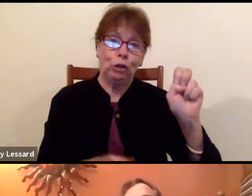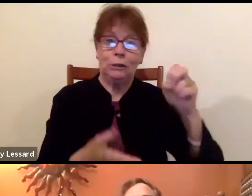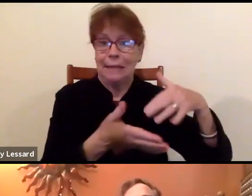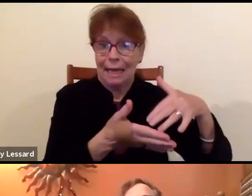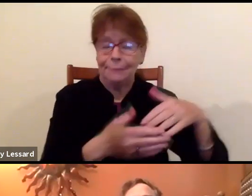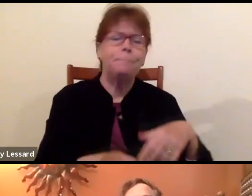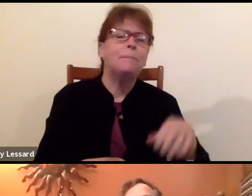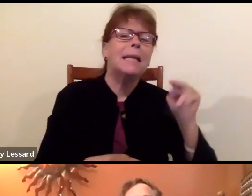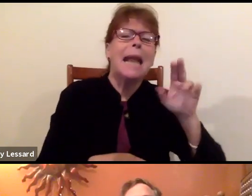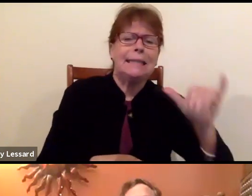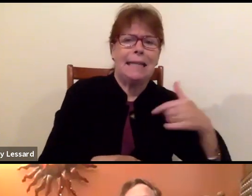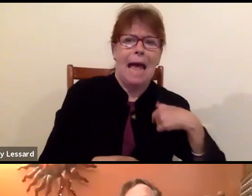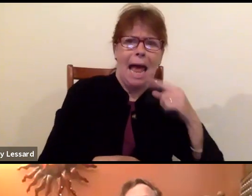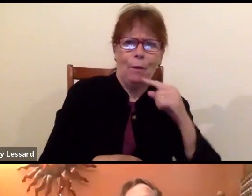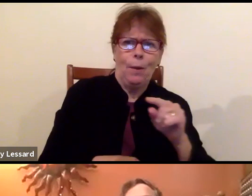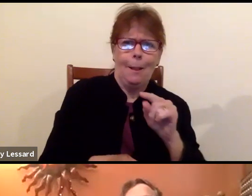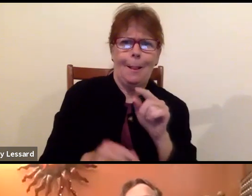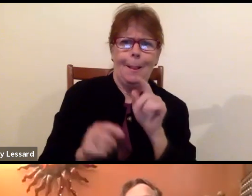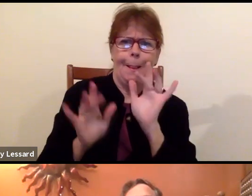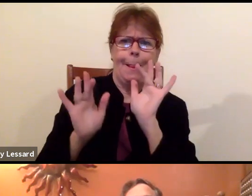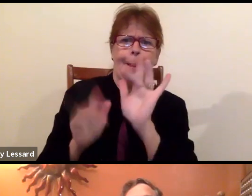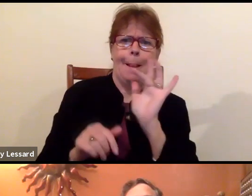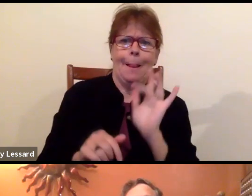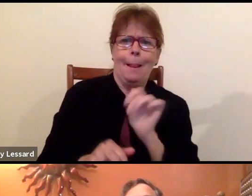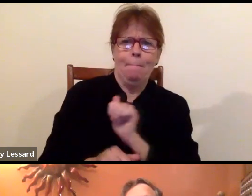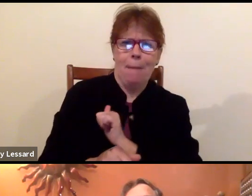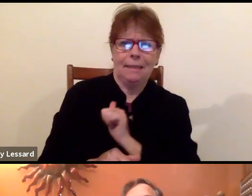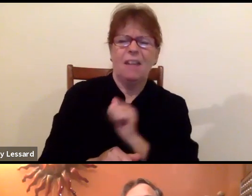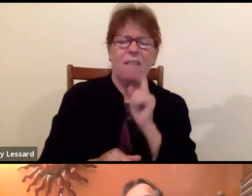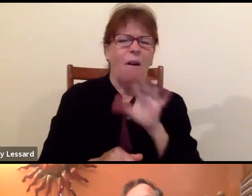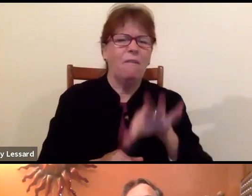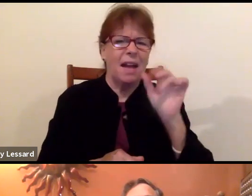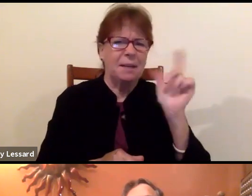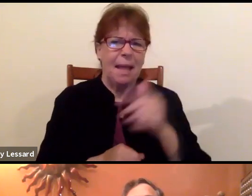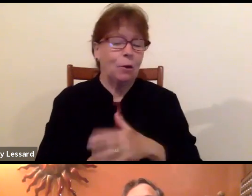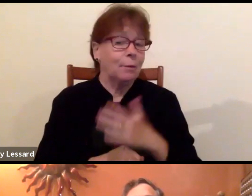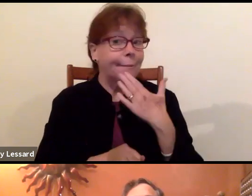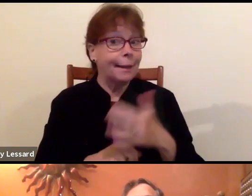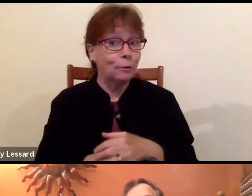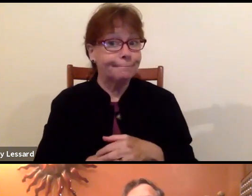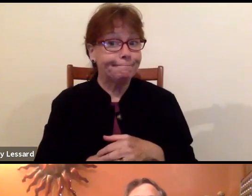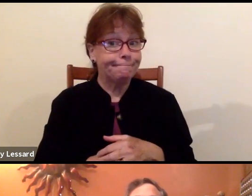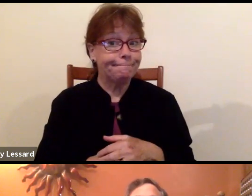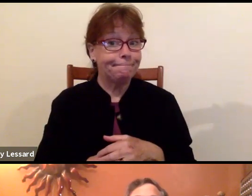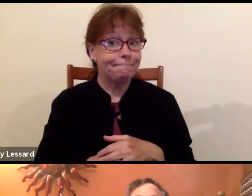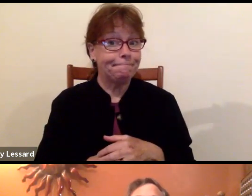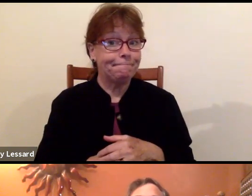through the whole hour plus video that we're doing now. ≫ Sheri: And they posted the link to the Accenture study.